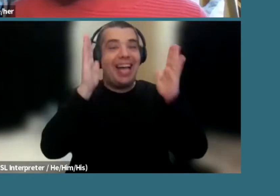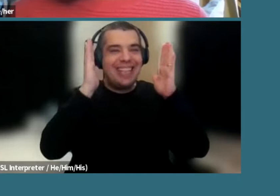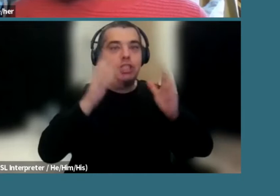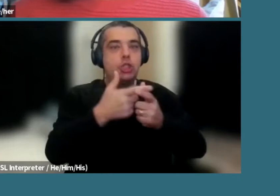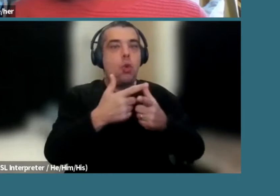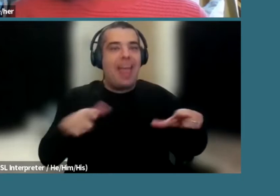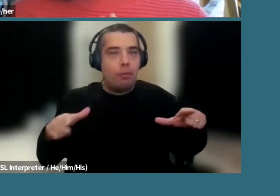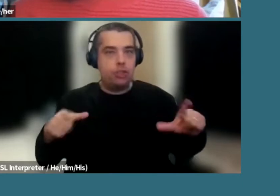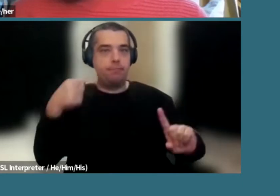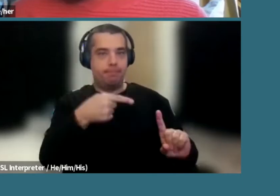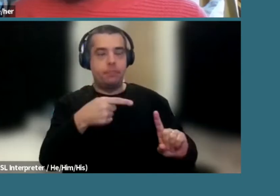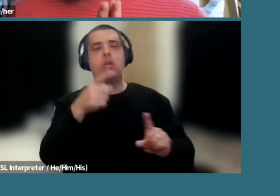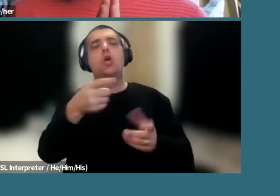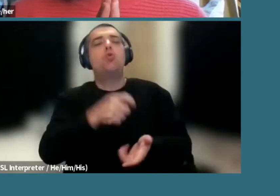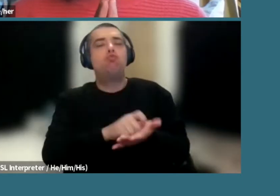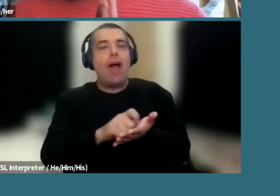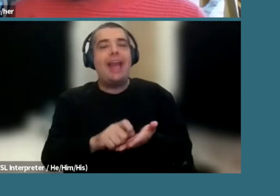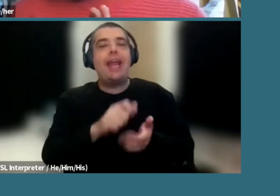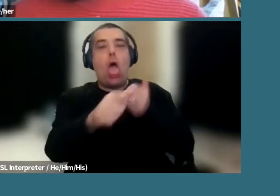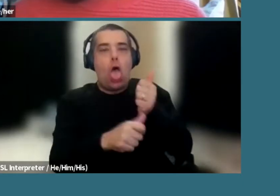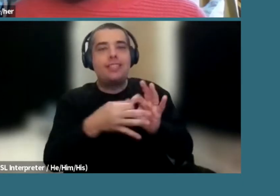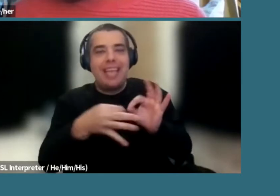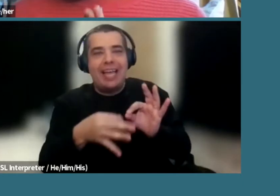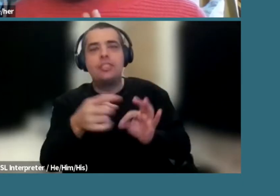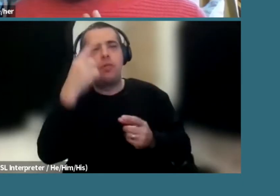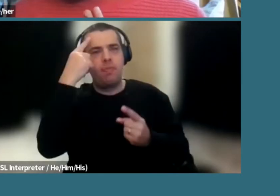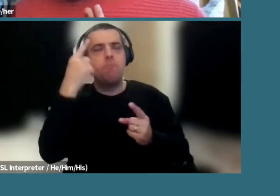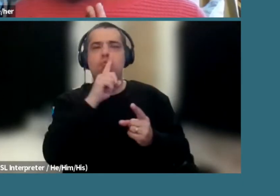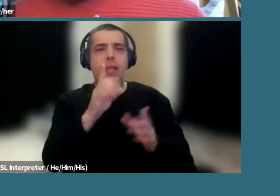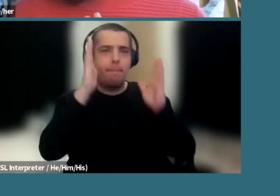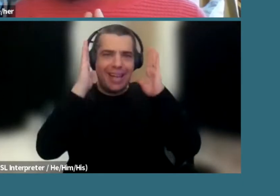So when you are writing alt text and you are really paying attention to the language that you're using,